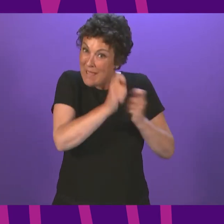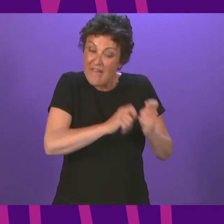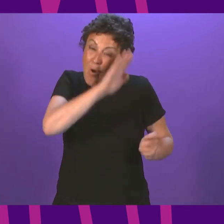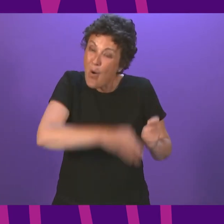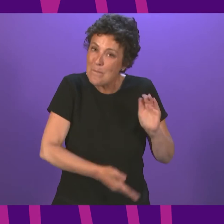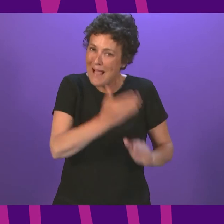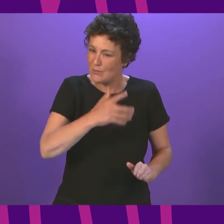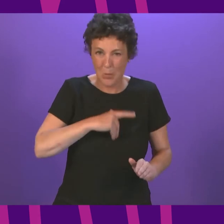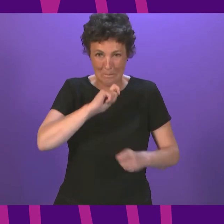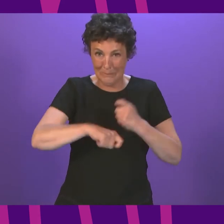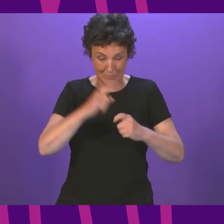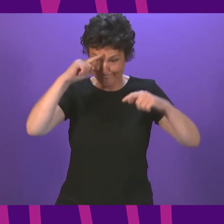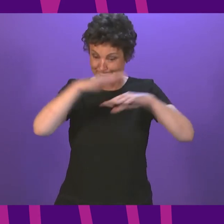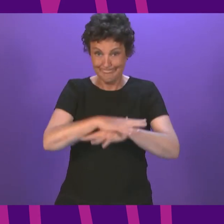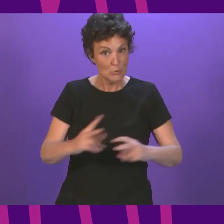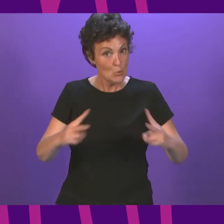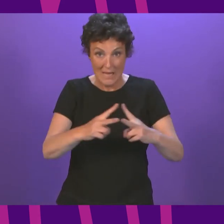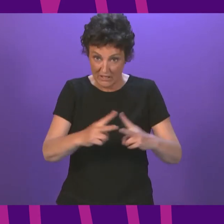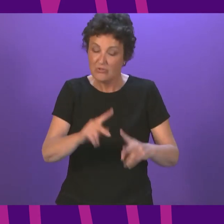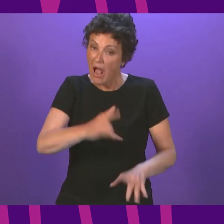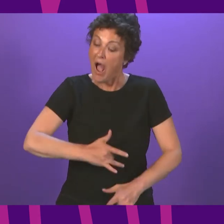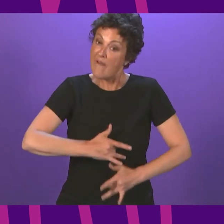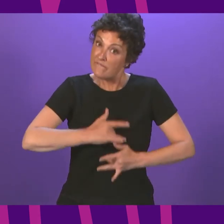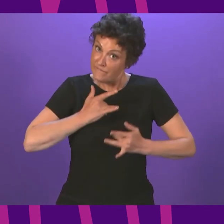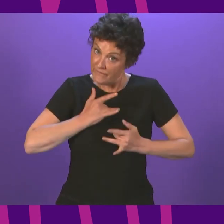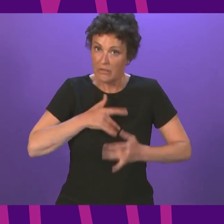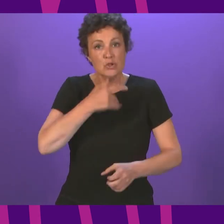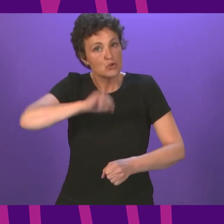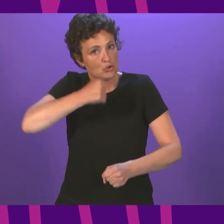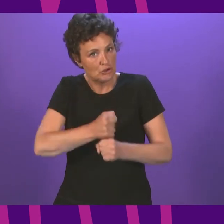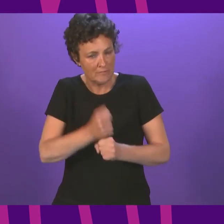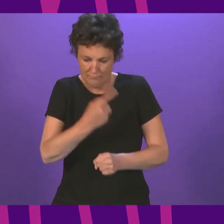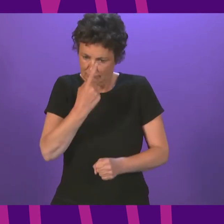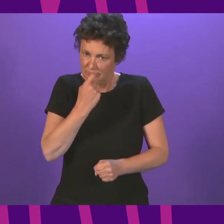the Government’s amendments can deliver on the creation of a clear reporting structure,